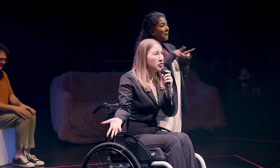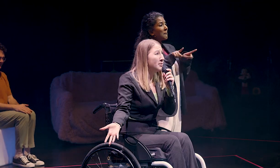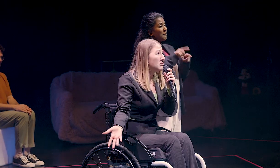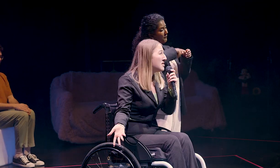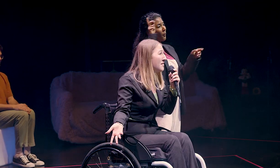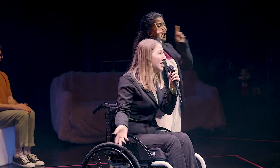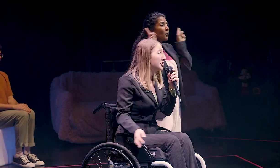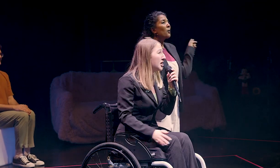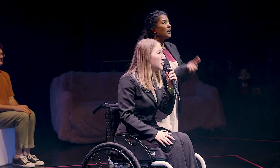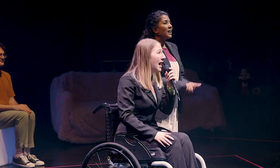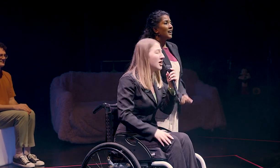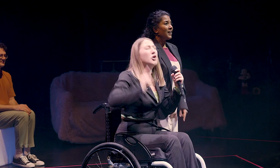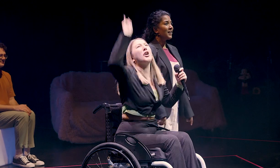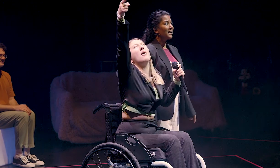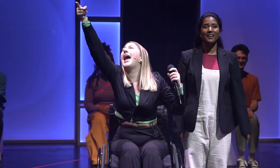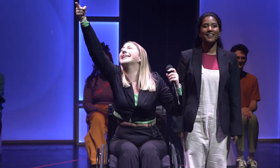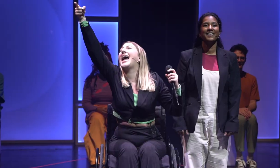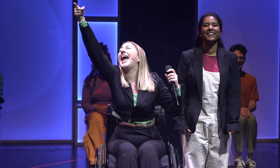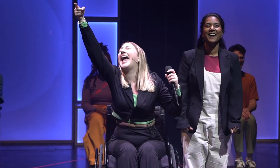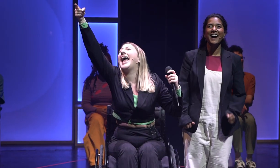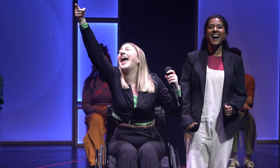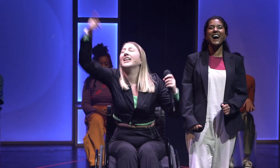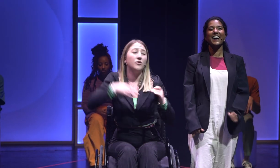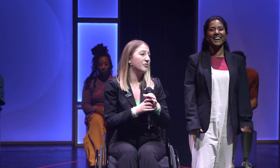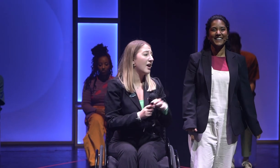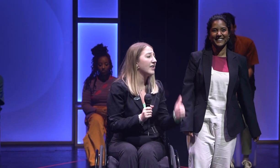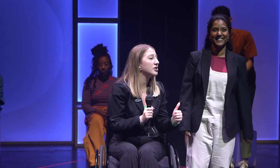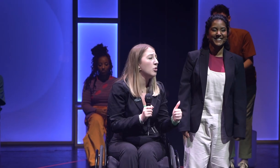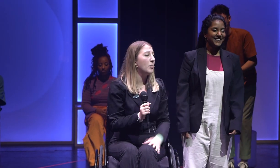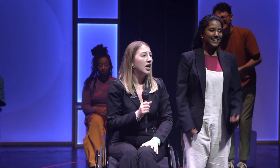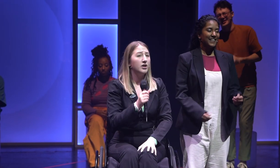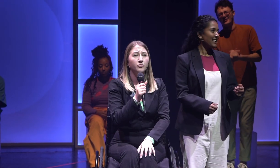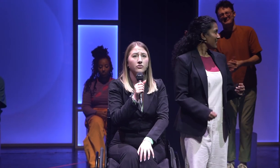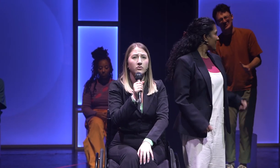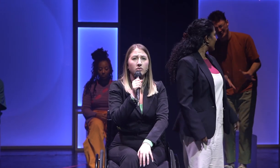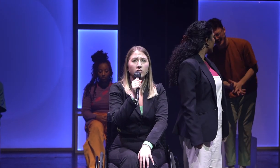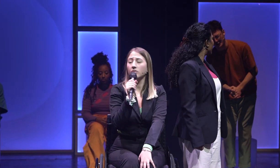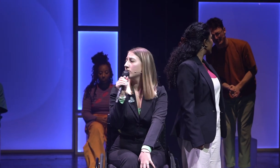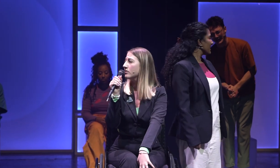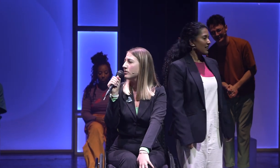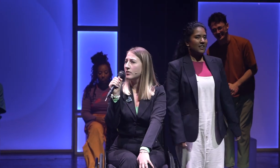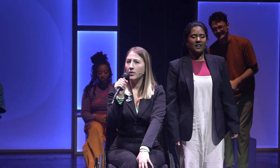out in the first year as well. ‘Go on girl!’ - Ok, thank you Katy, you've said your piece.